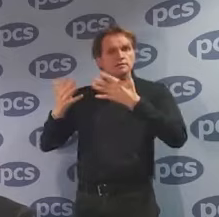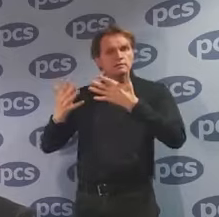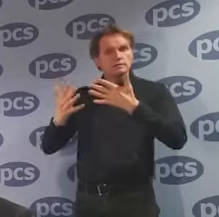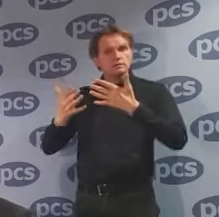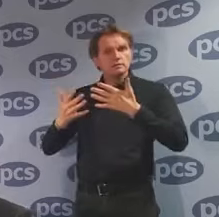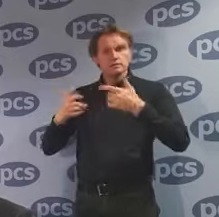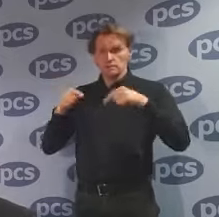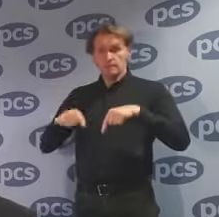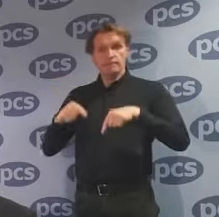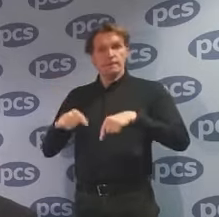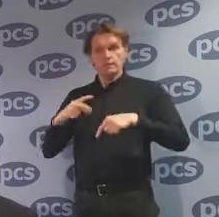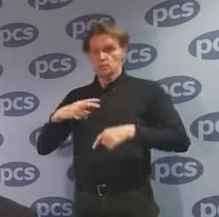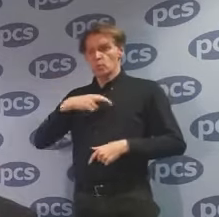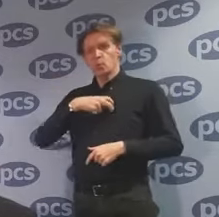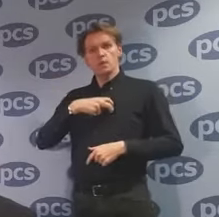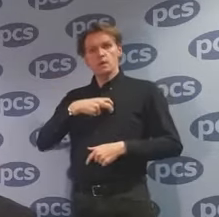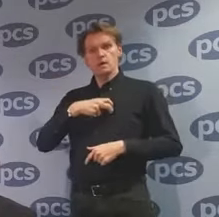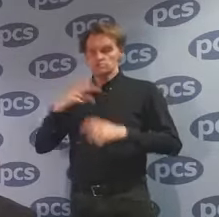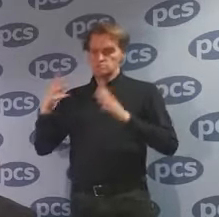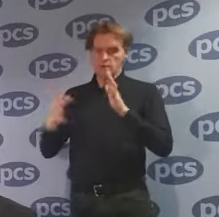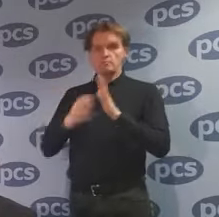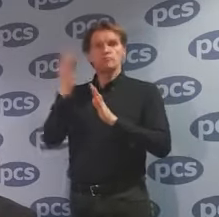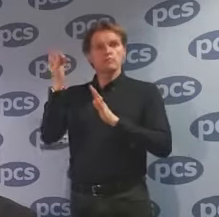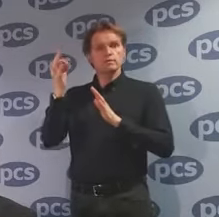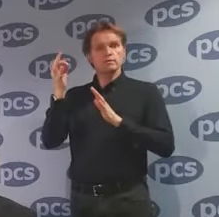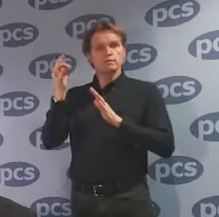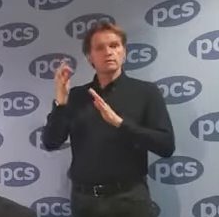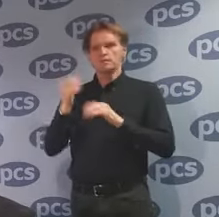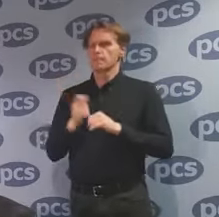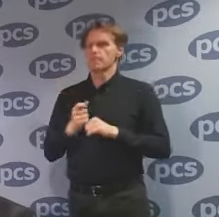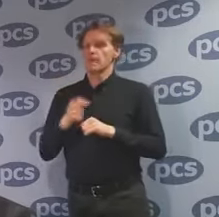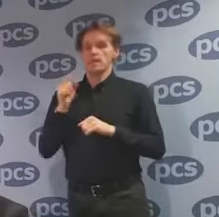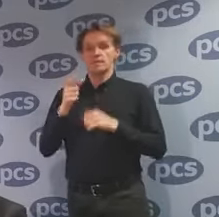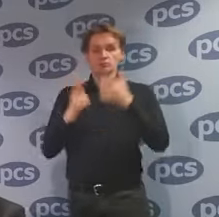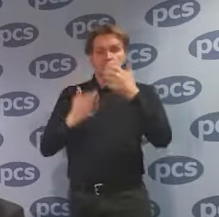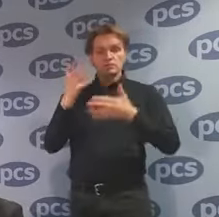new ground. I mean the only ballot result that ever came close to this was a 42